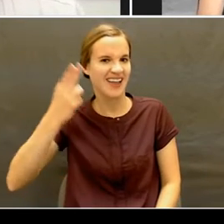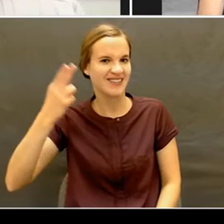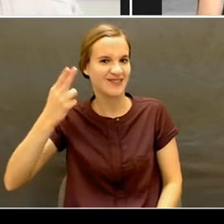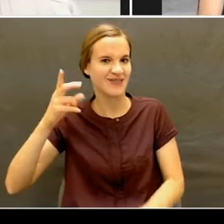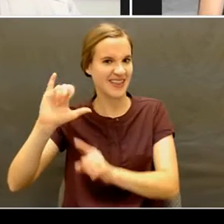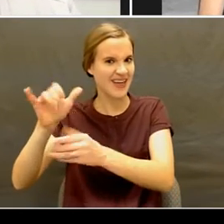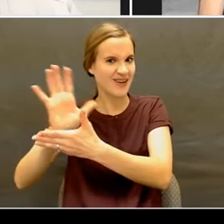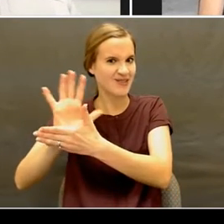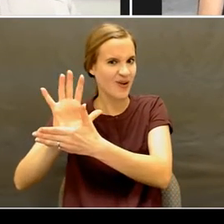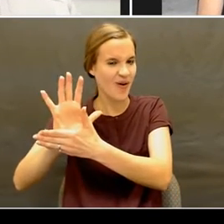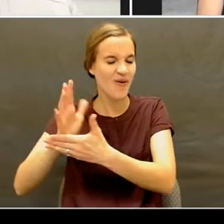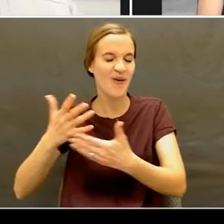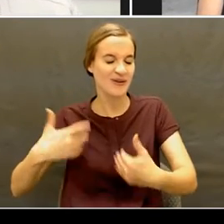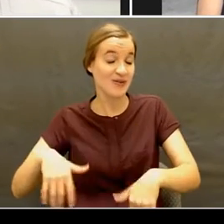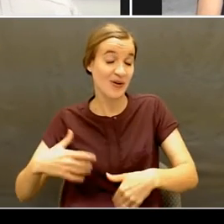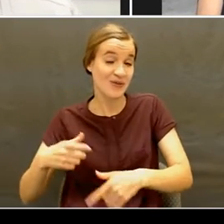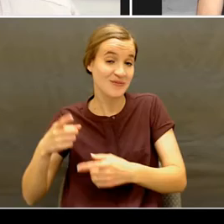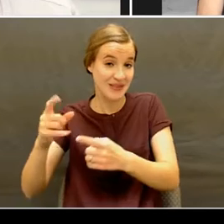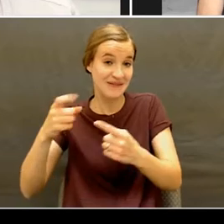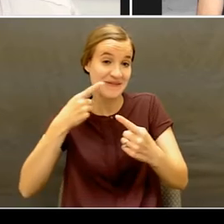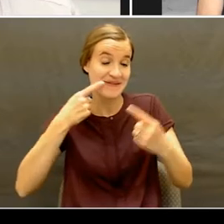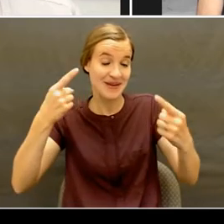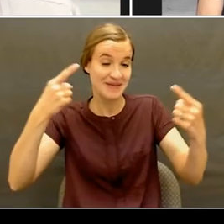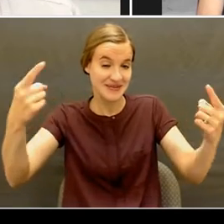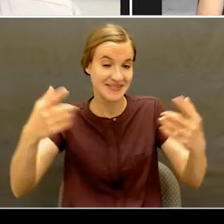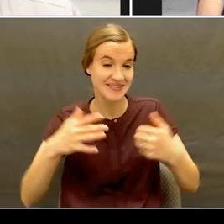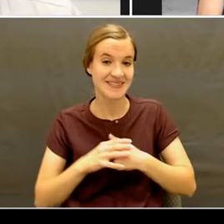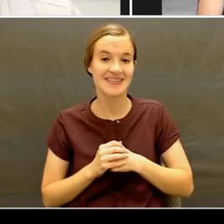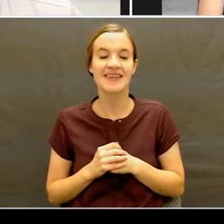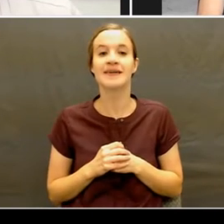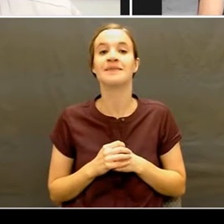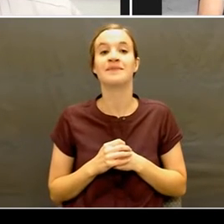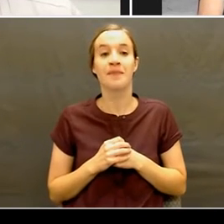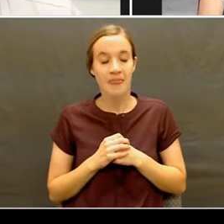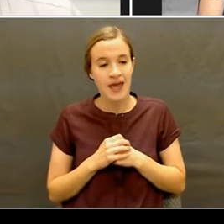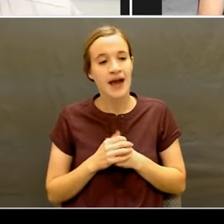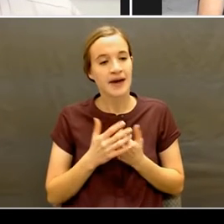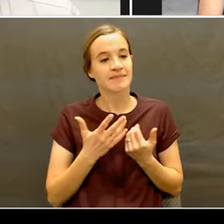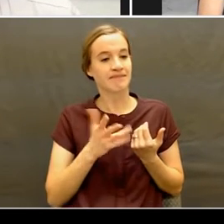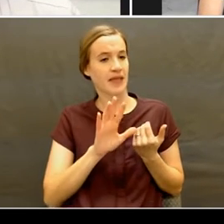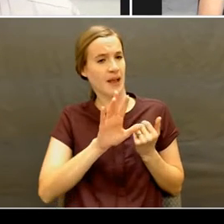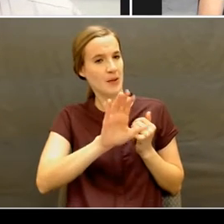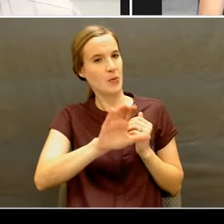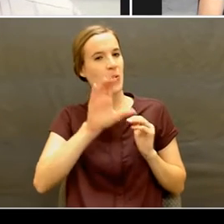But it was section 504 people were fighting. I think one of your photos, we'll look at in a